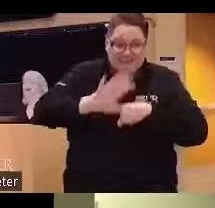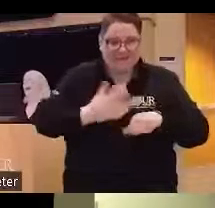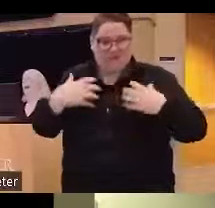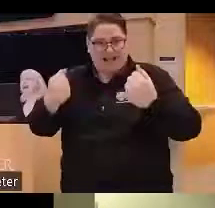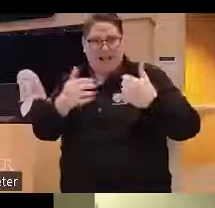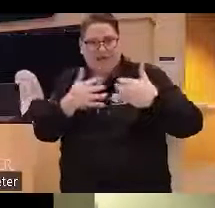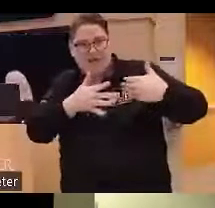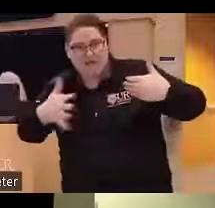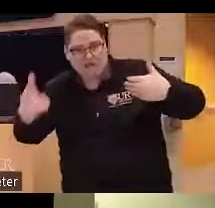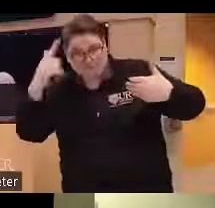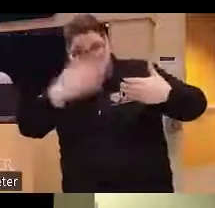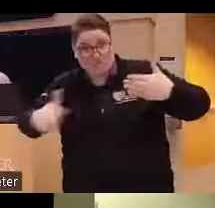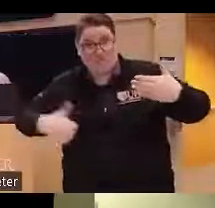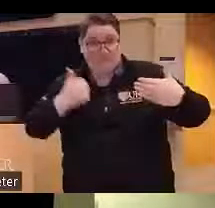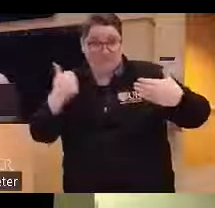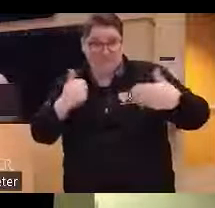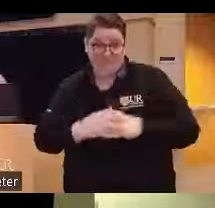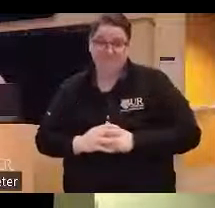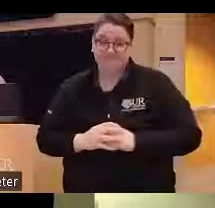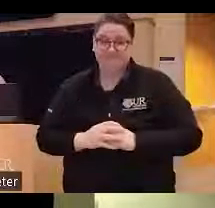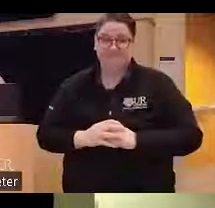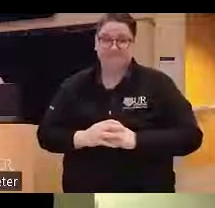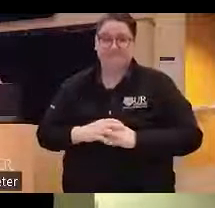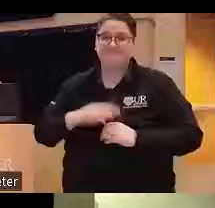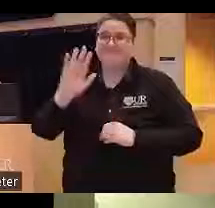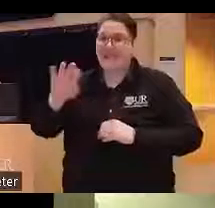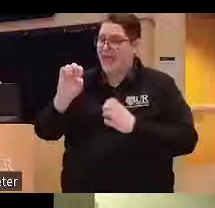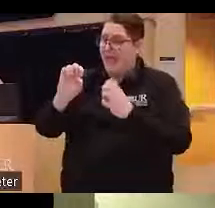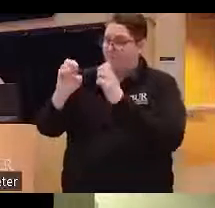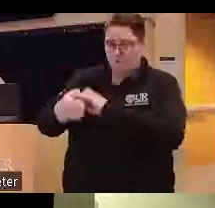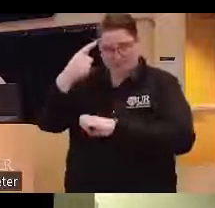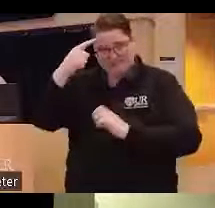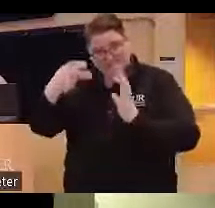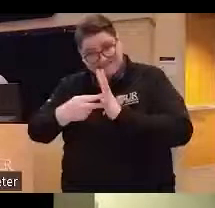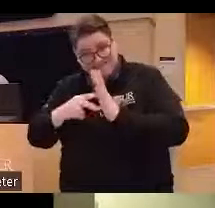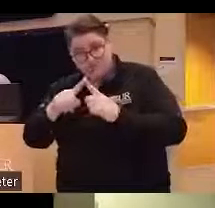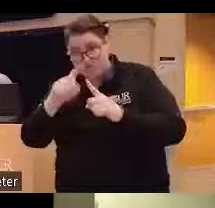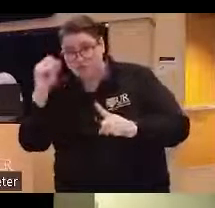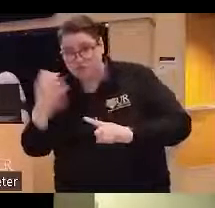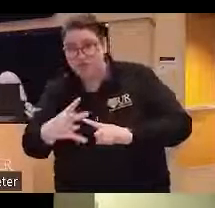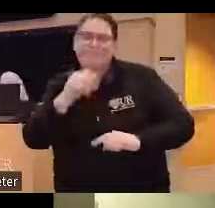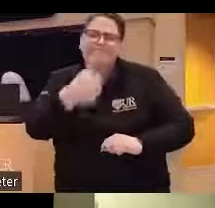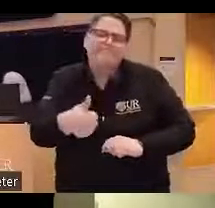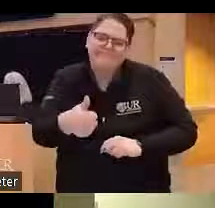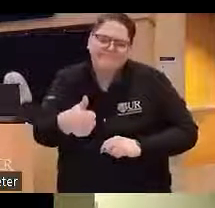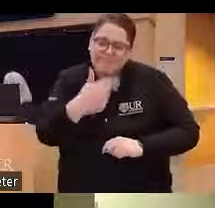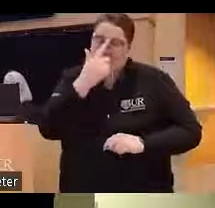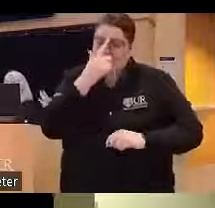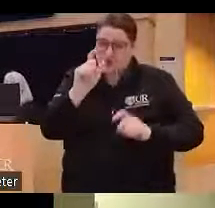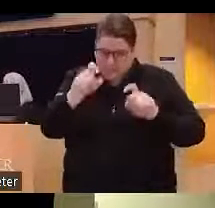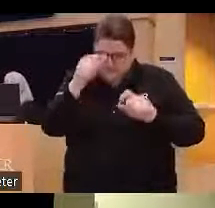now Evolution didn't mean to be unkind right so we have to think these things that we see in humans